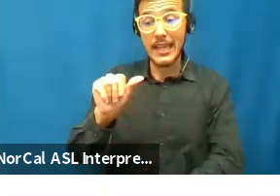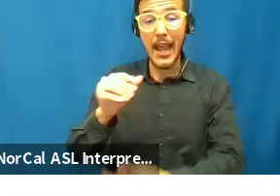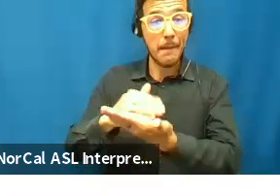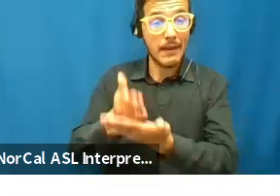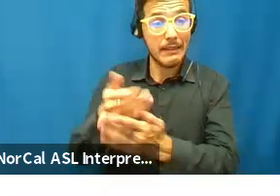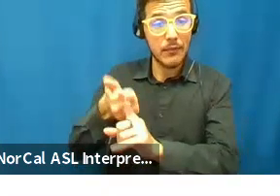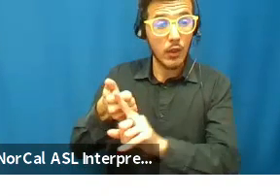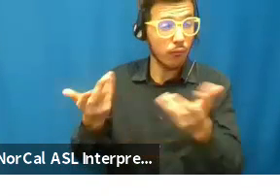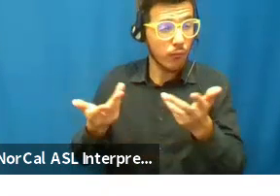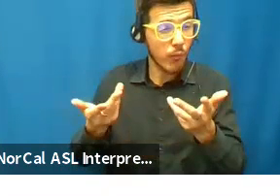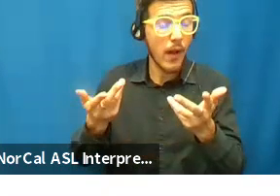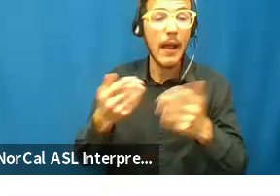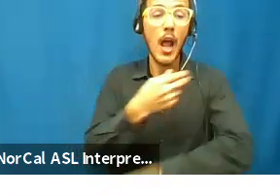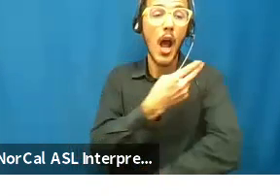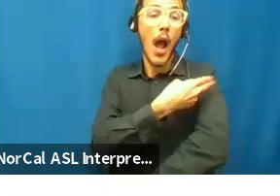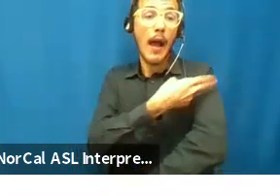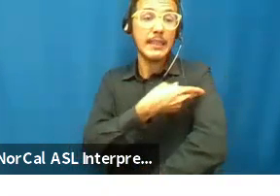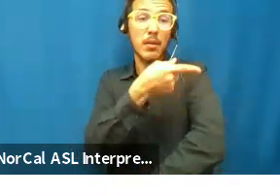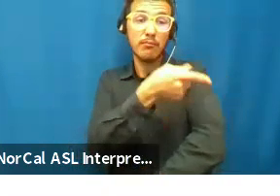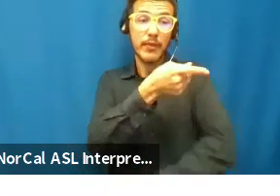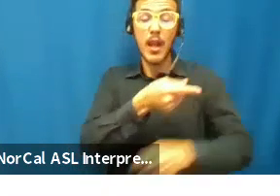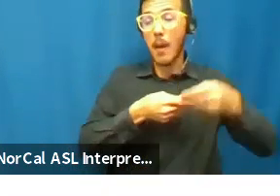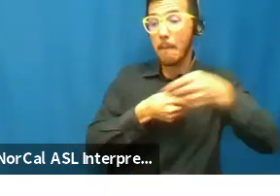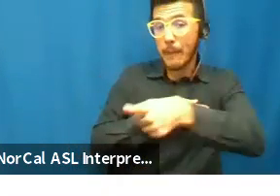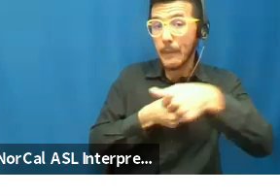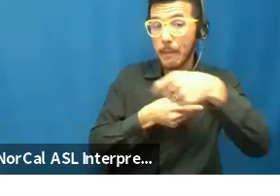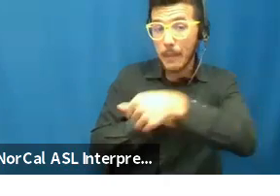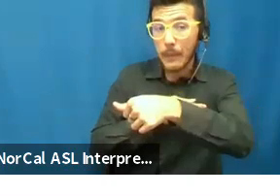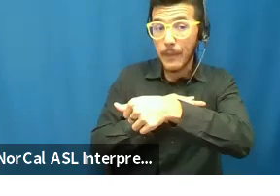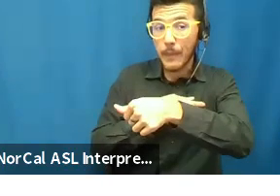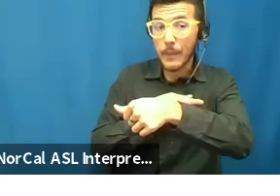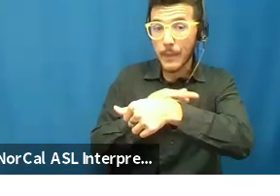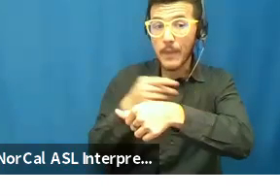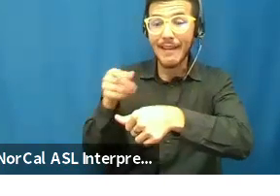is funded through the hospital. It's capital budget that stays within the planning office.